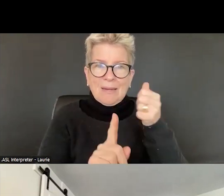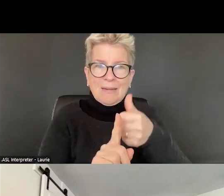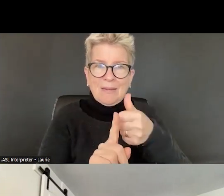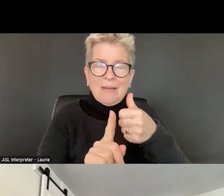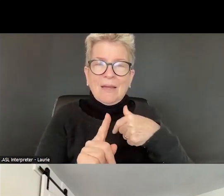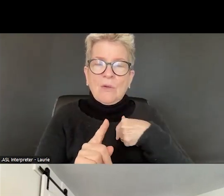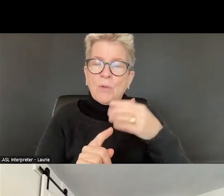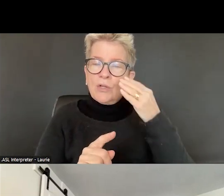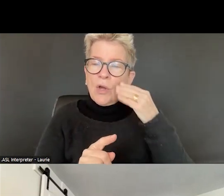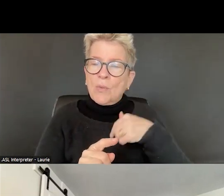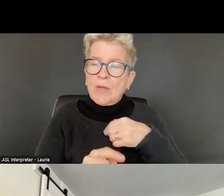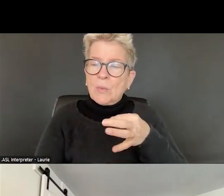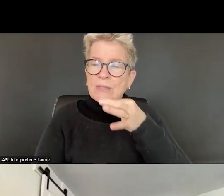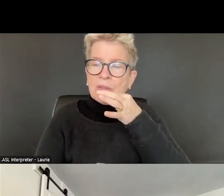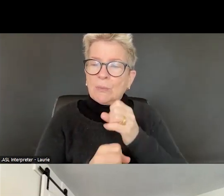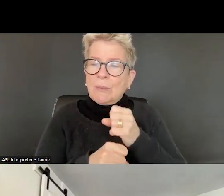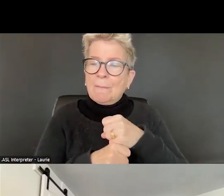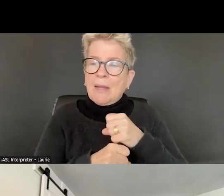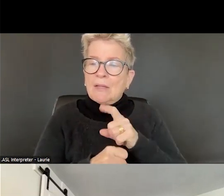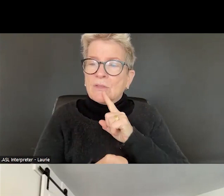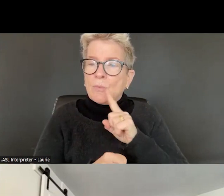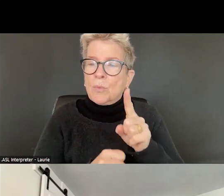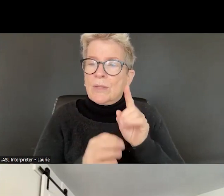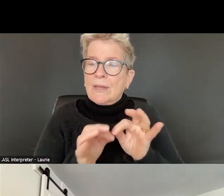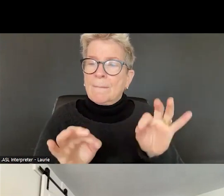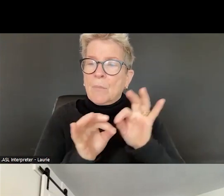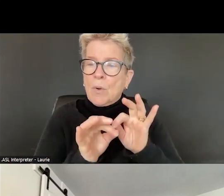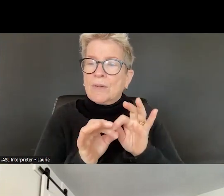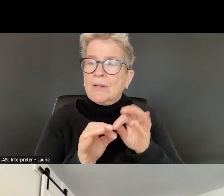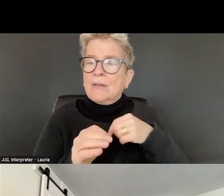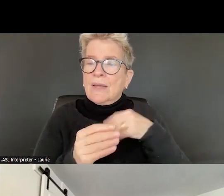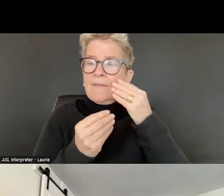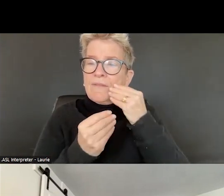about to make some really, really important financial decisions that will really affect